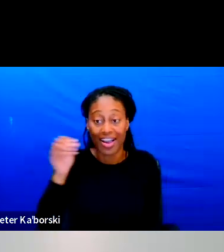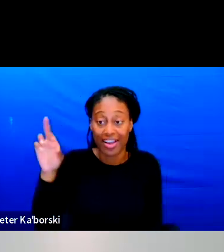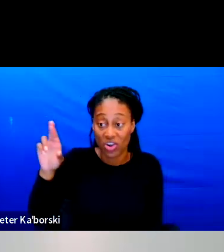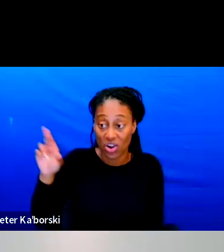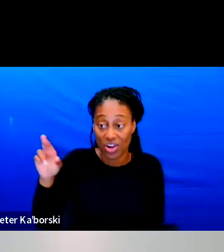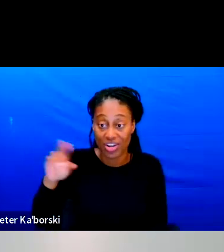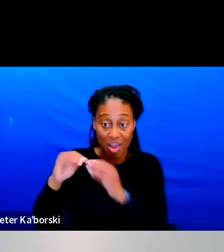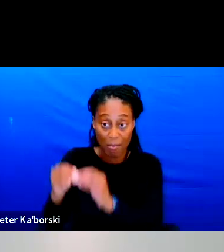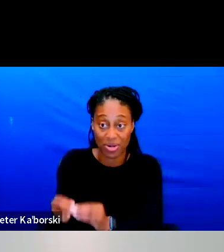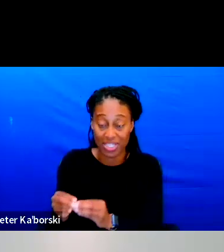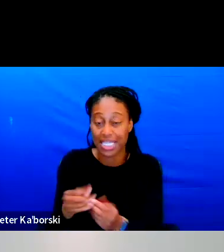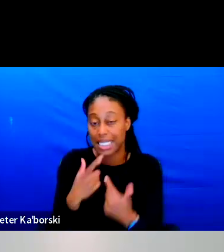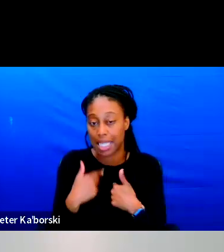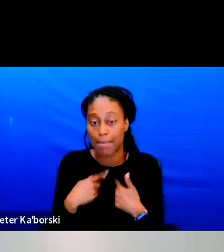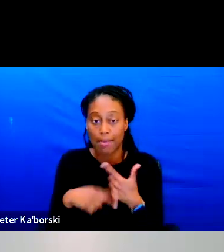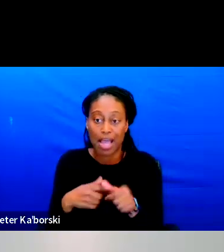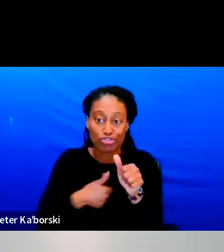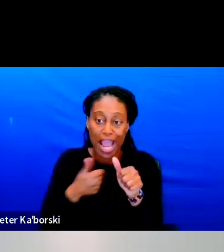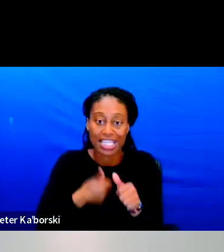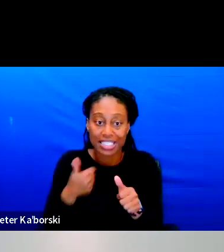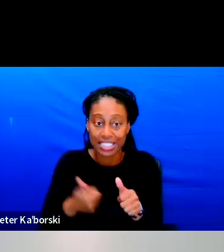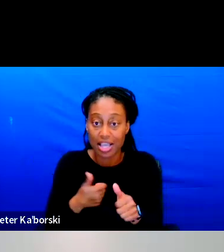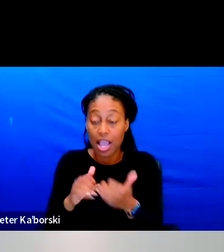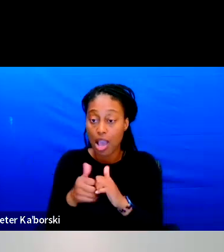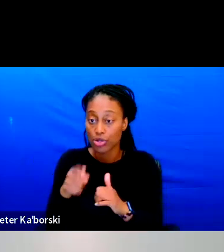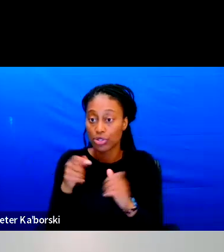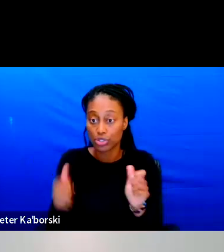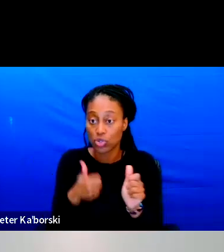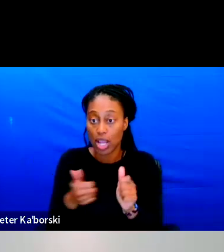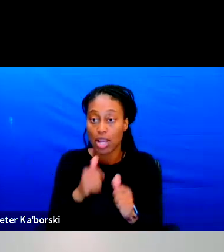Kyle Kleist: So how about tracking? Kyle Kleist: How do you go about tracking your in? Rs.